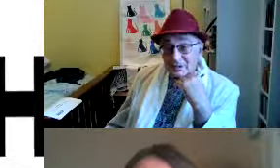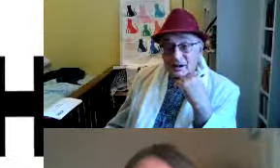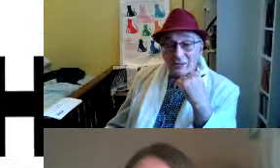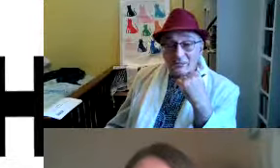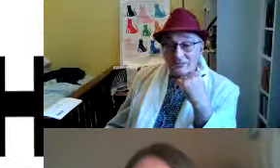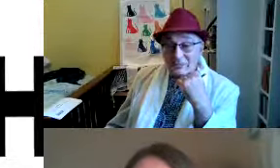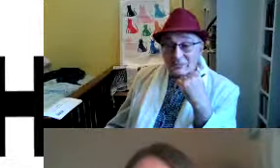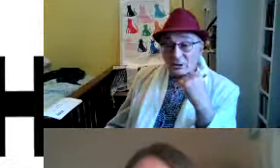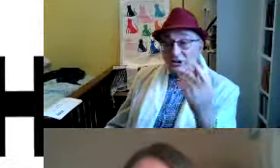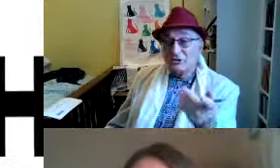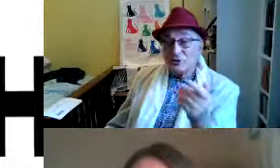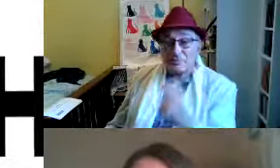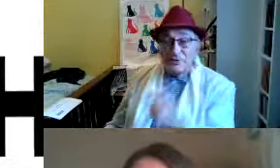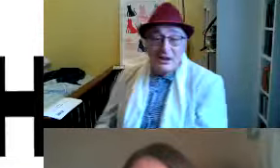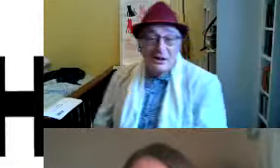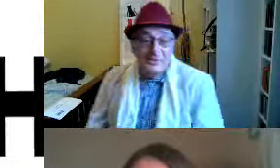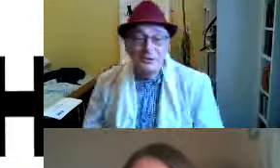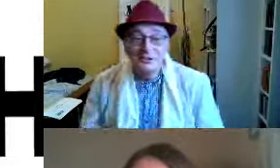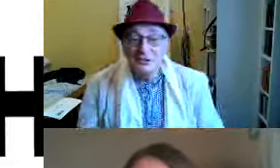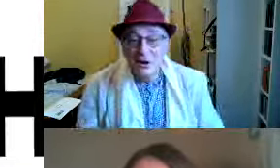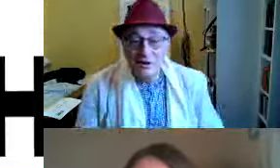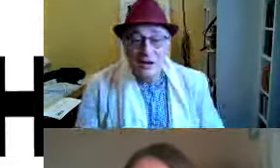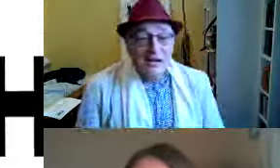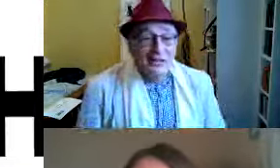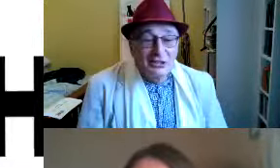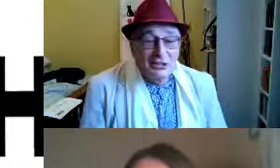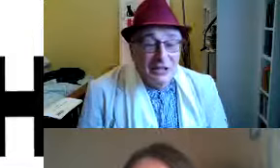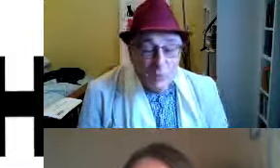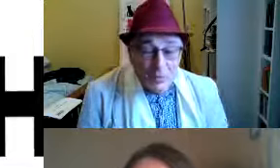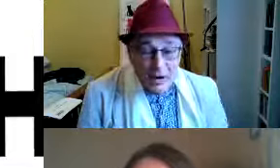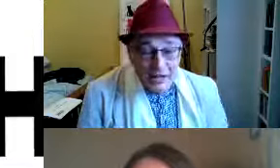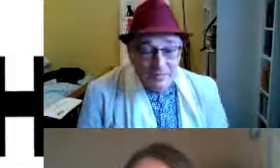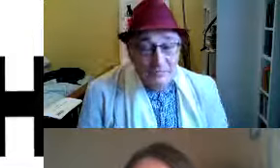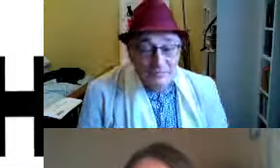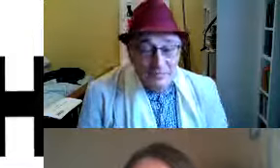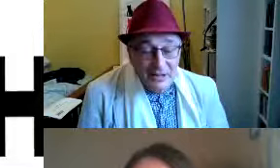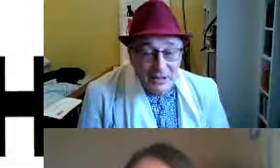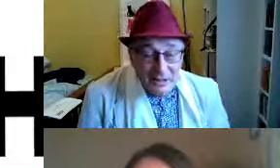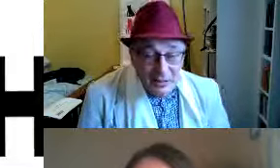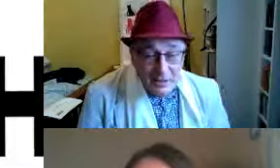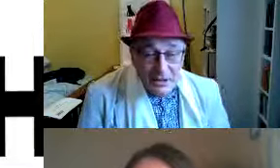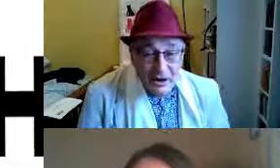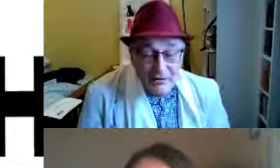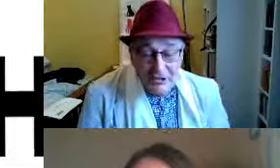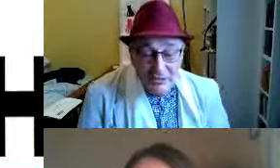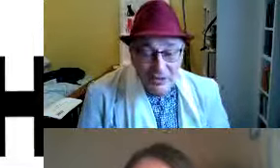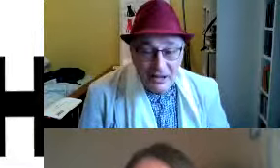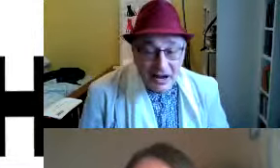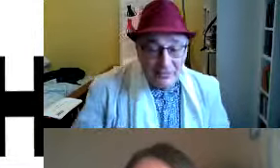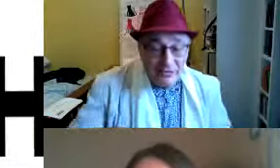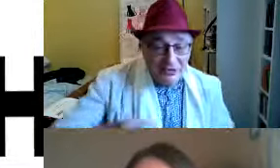um should i just do the pr because it's not this is in one way the pr is something that happens